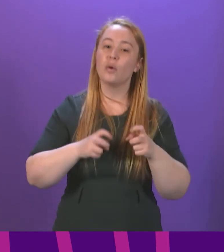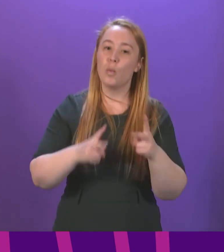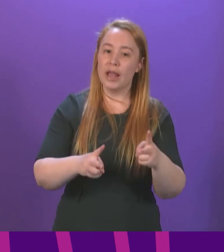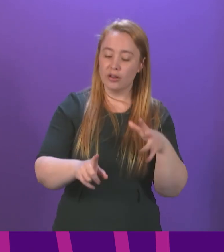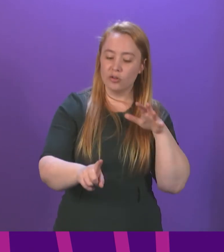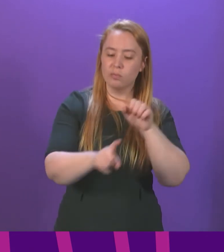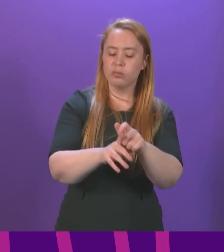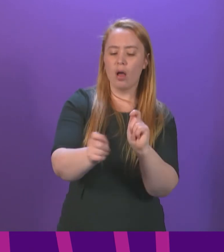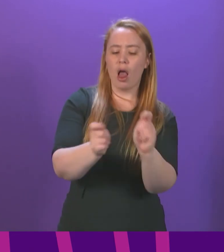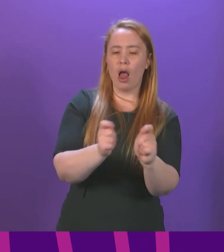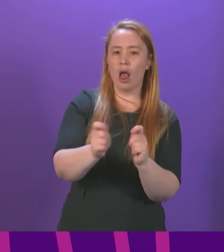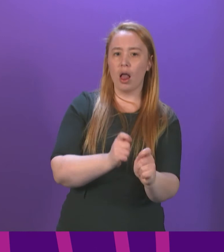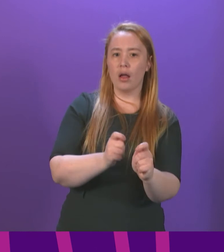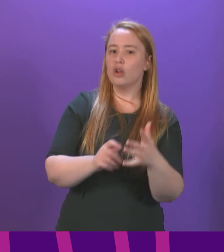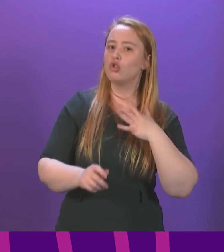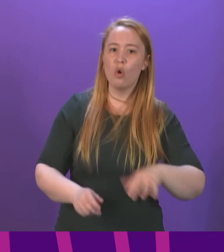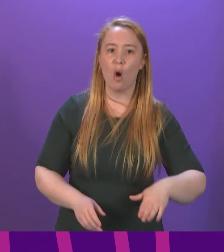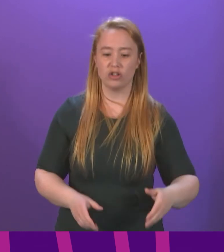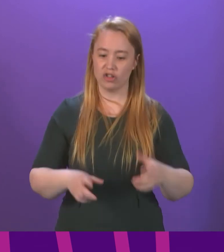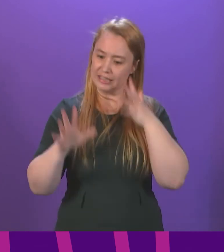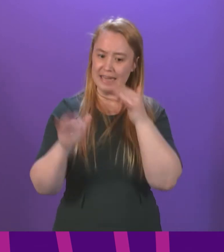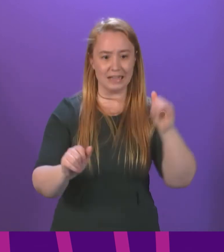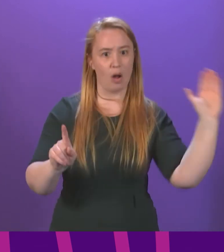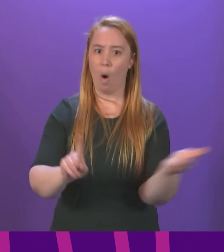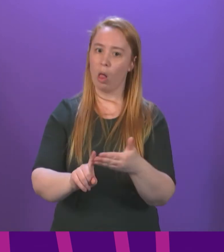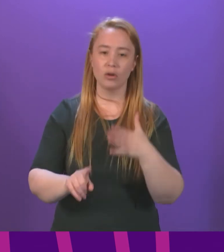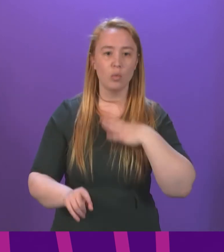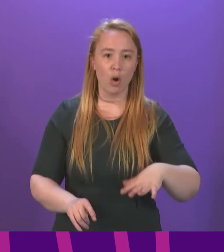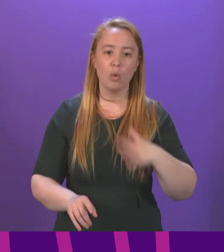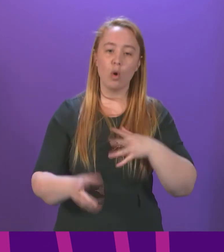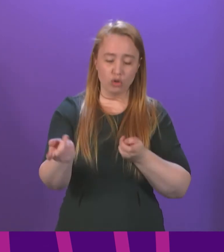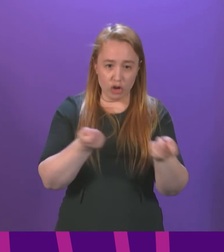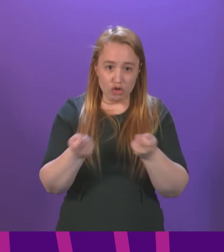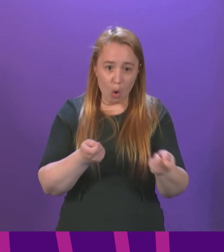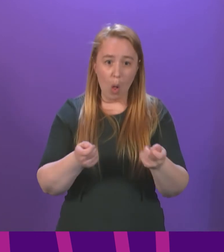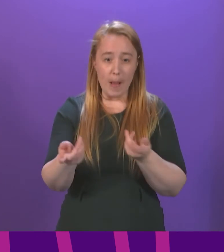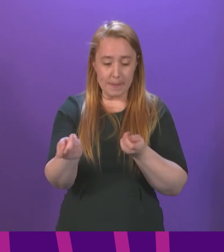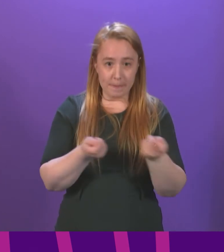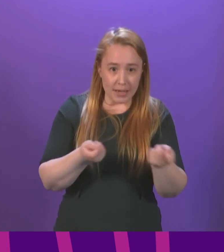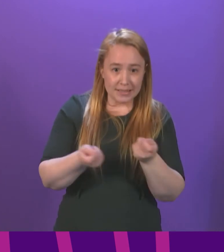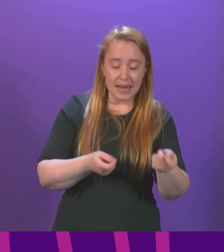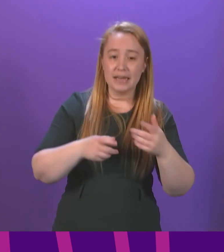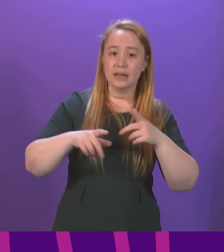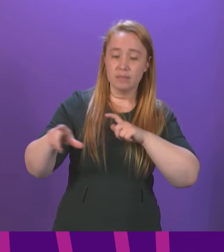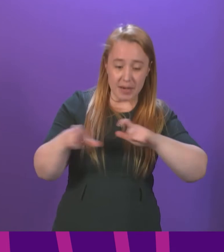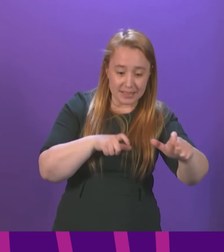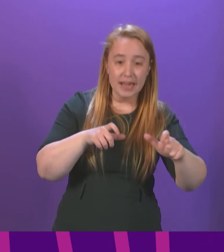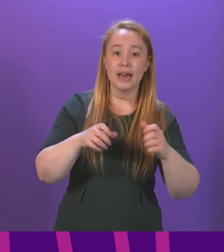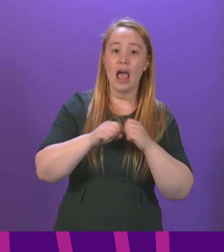entire geographies. Essentially, it is also a quicker way of controlling and containing outbreaks. The Deputy Presiding Officer: Thank you. Now, let us have short questions